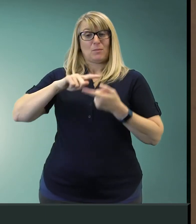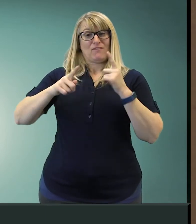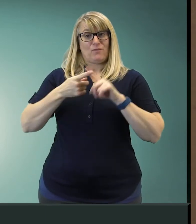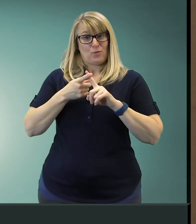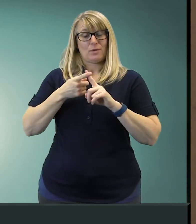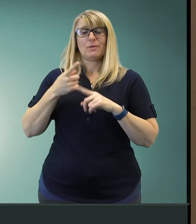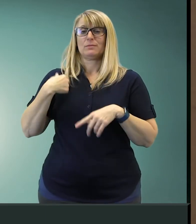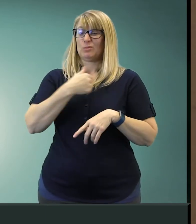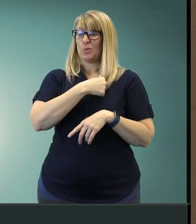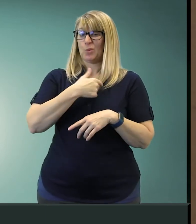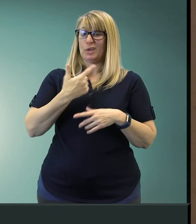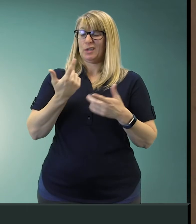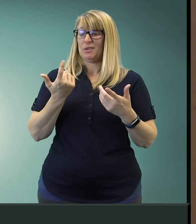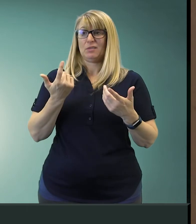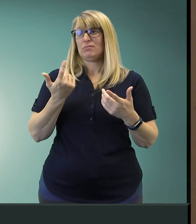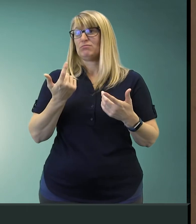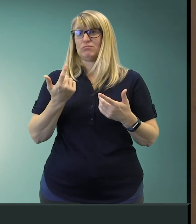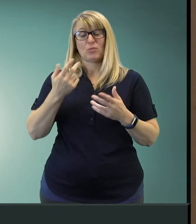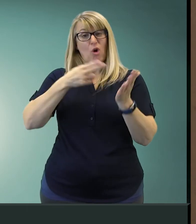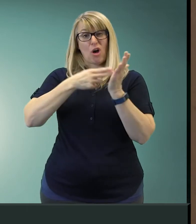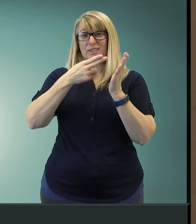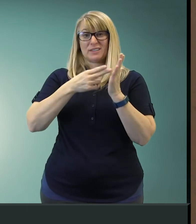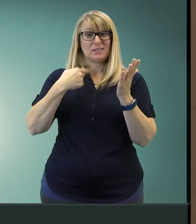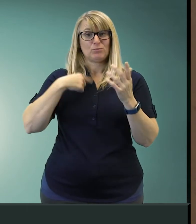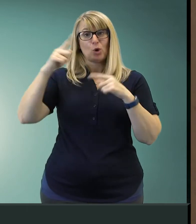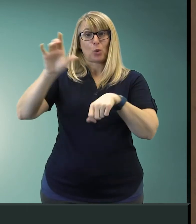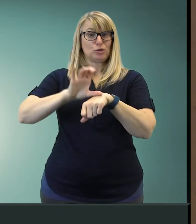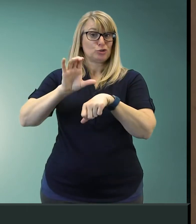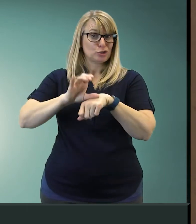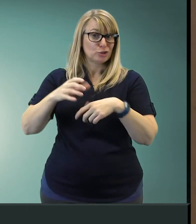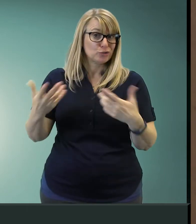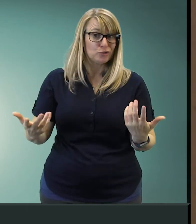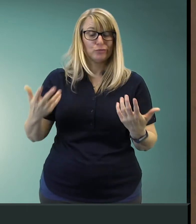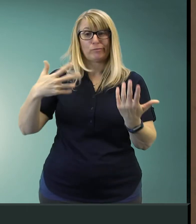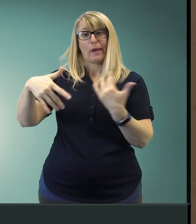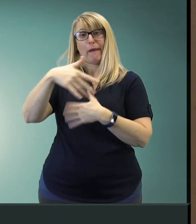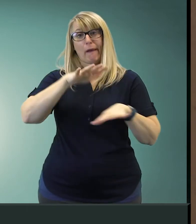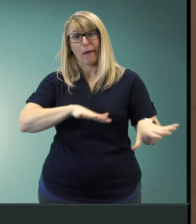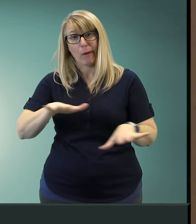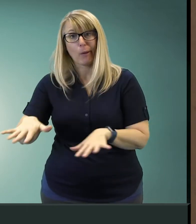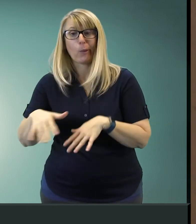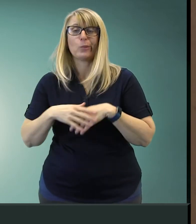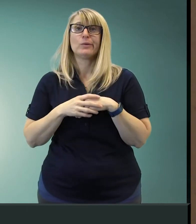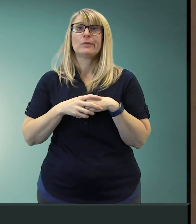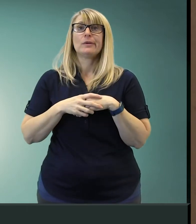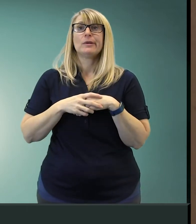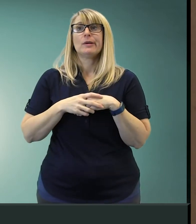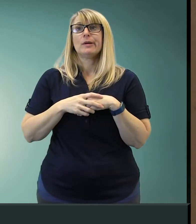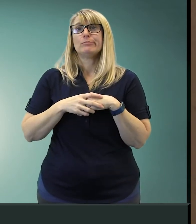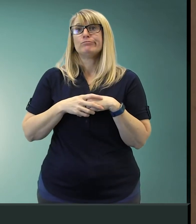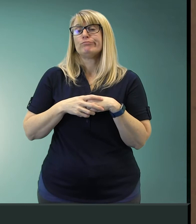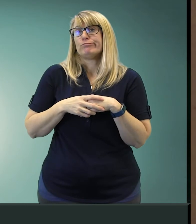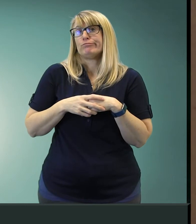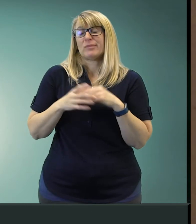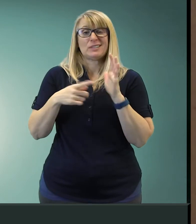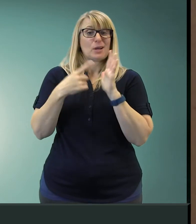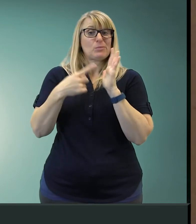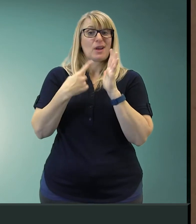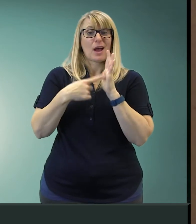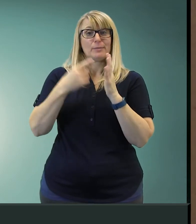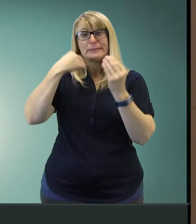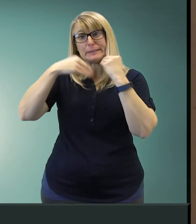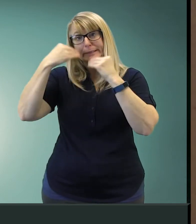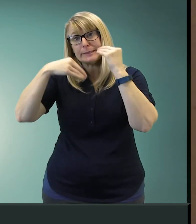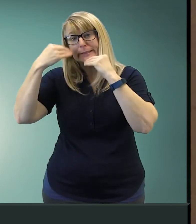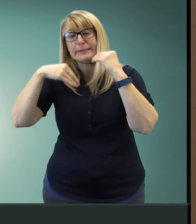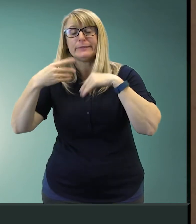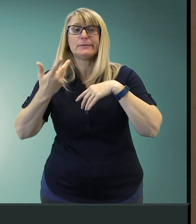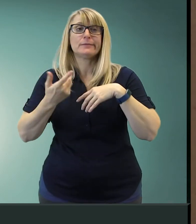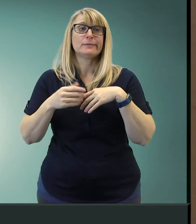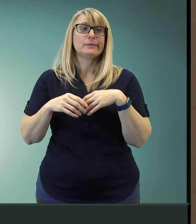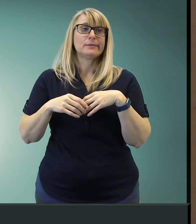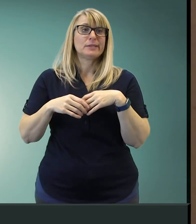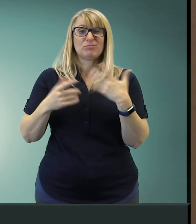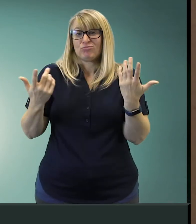With my friends, honestly we just go to church. We just hang out and talk. Sometimes, we'll go to eat food.